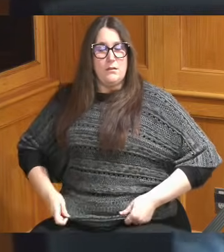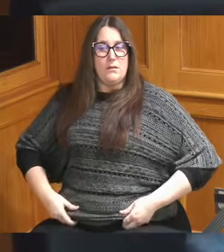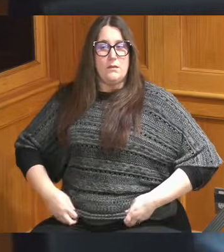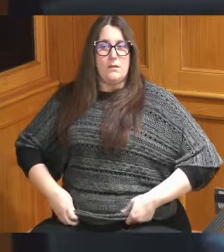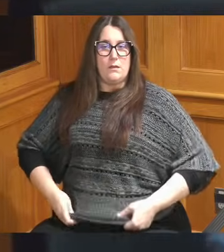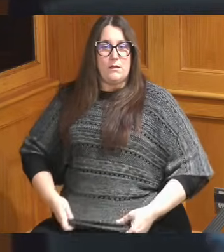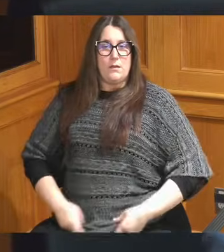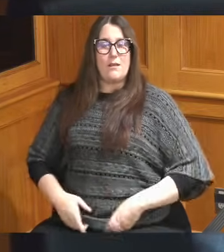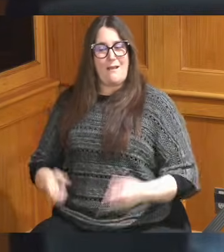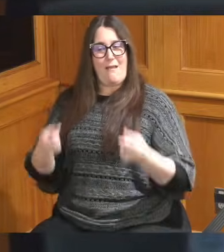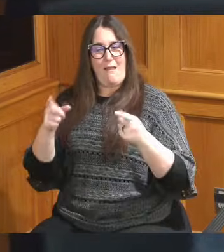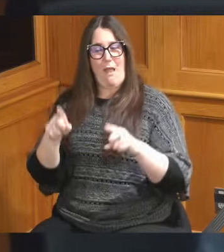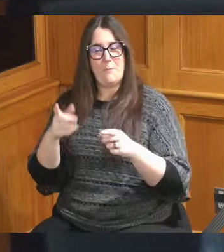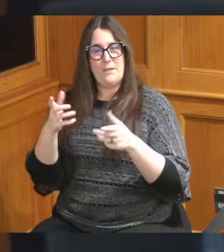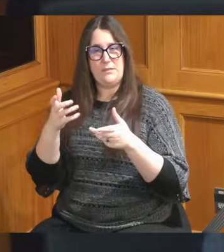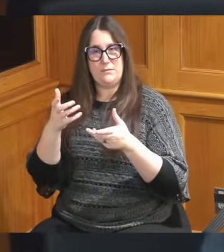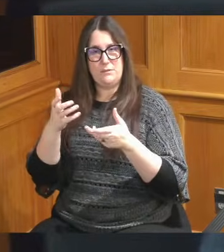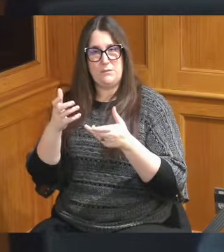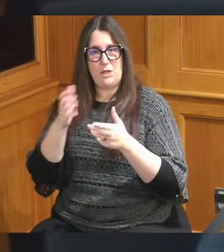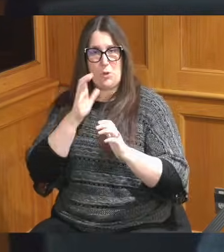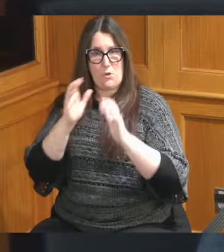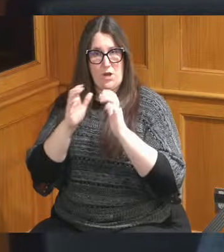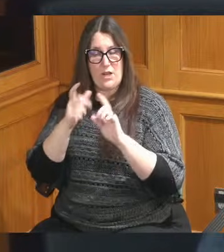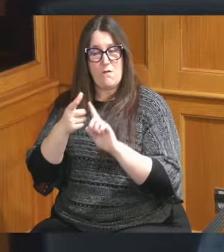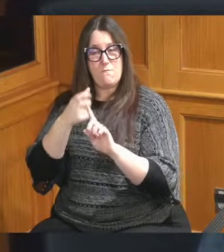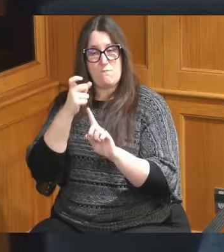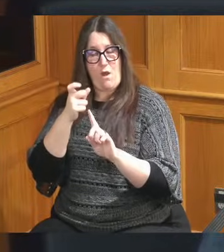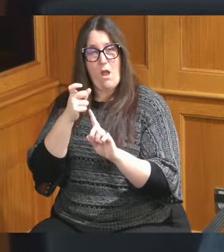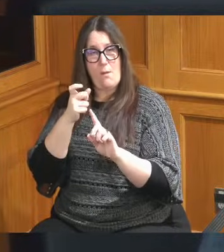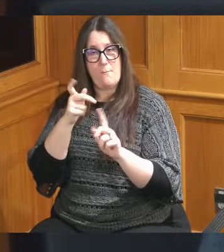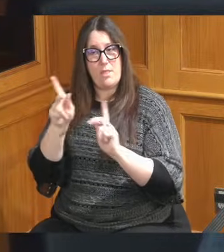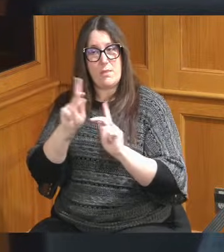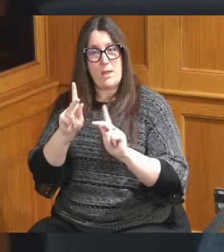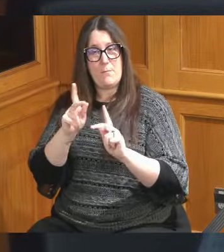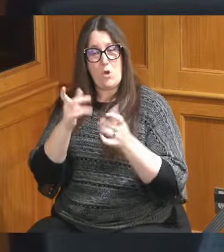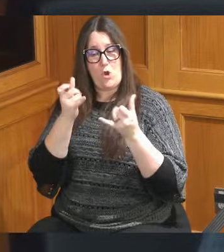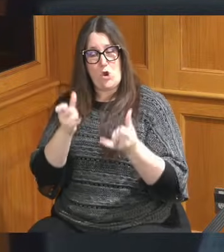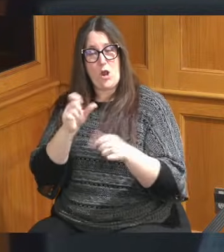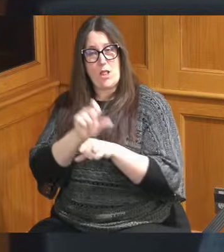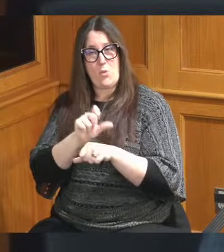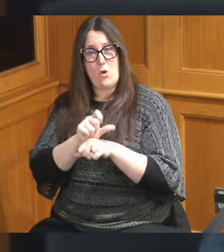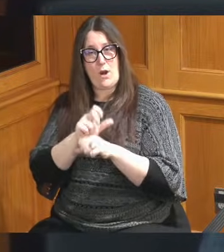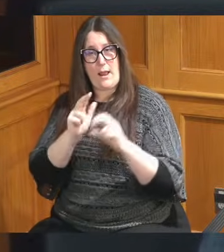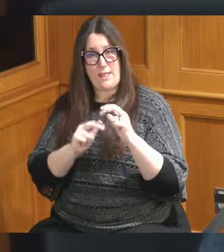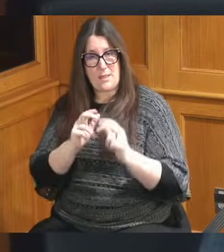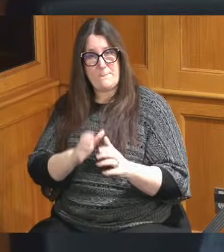on this one from the folks that are currently working in our buildings about their ability